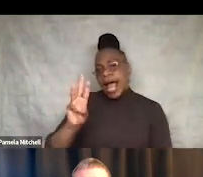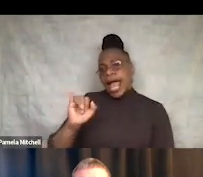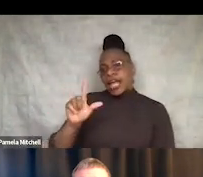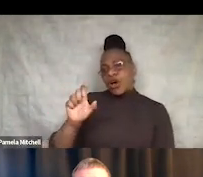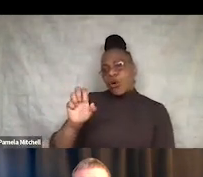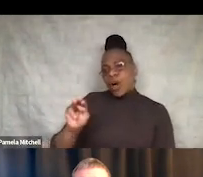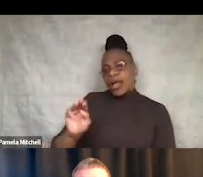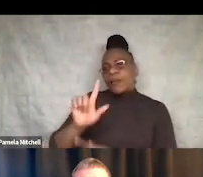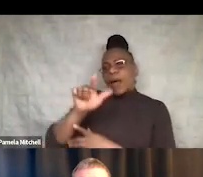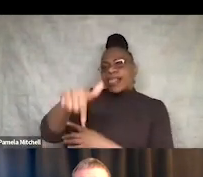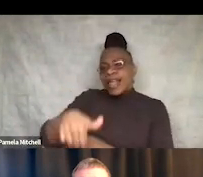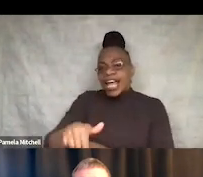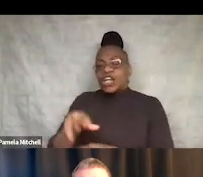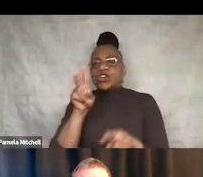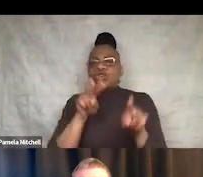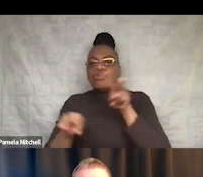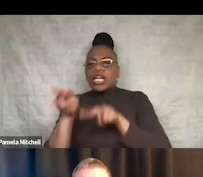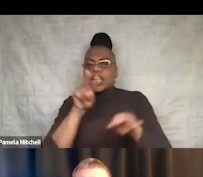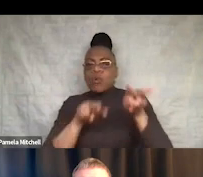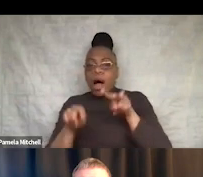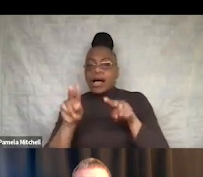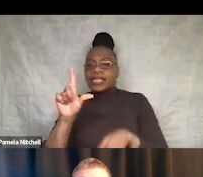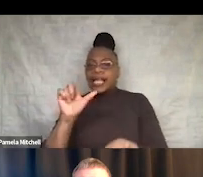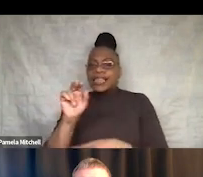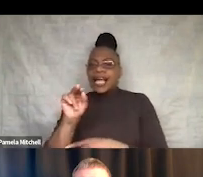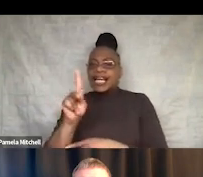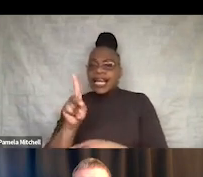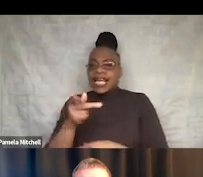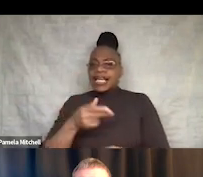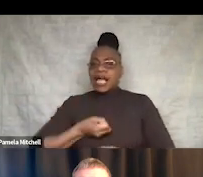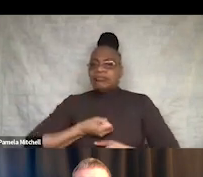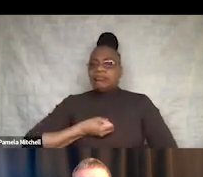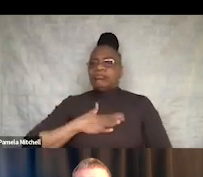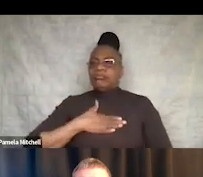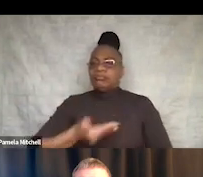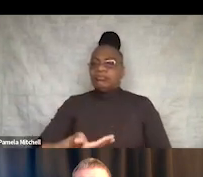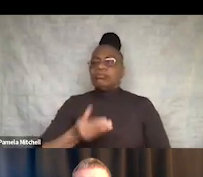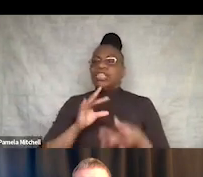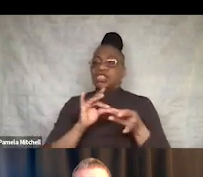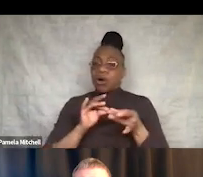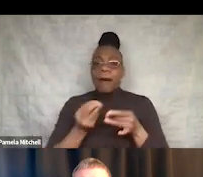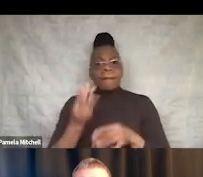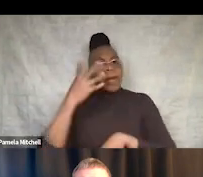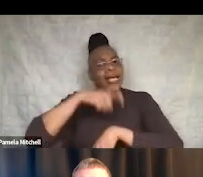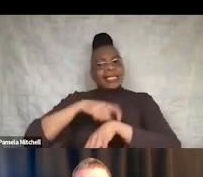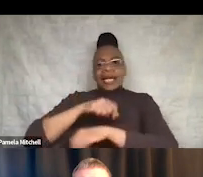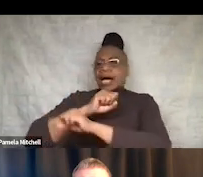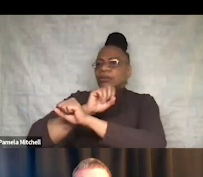you can watch William tell his story. William was arrested, numerous times in jail,